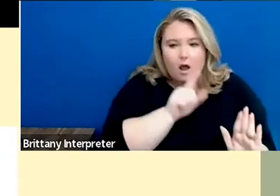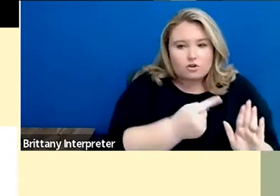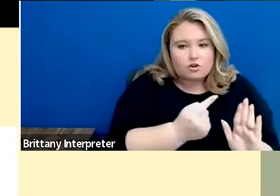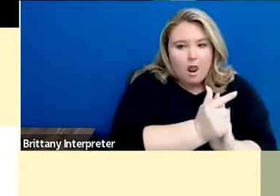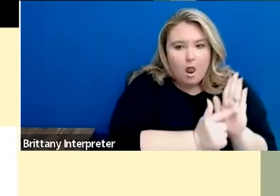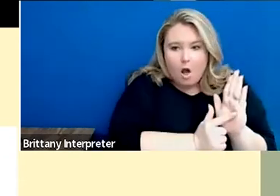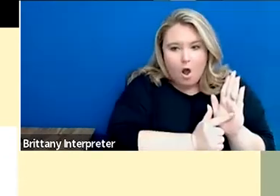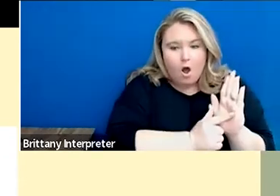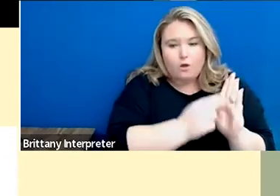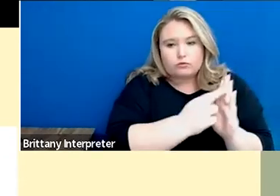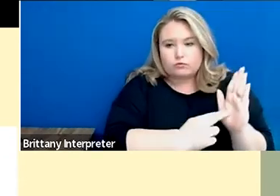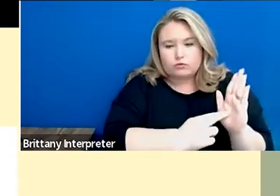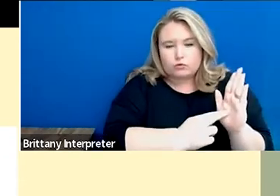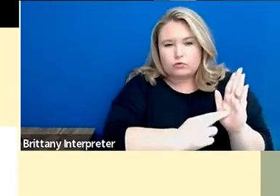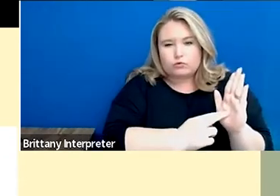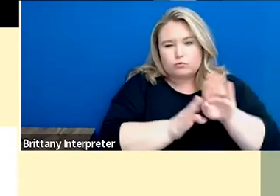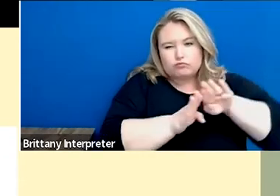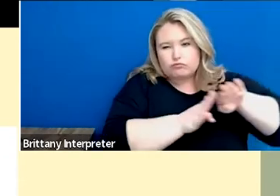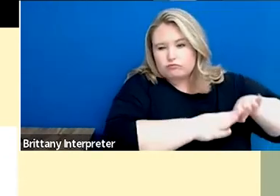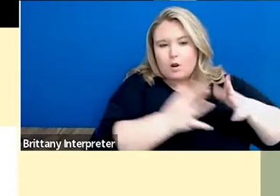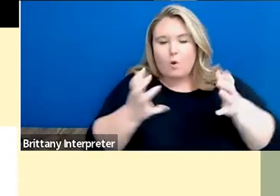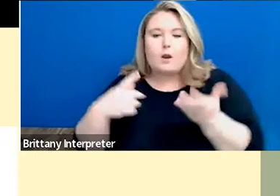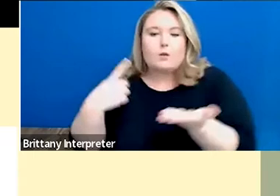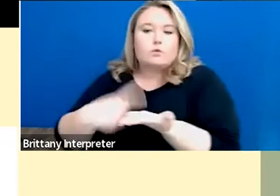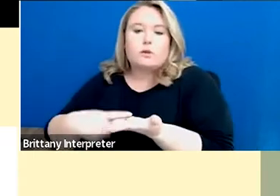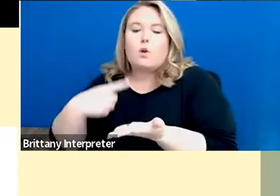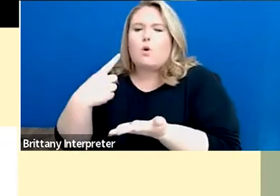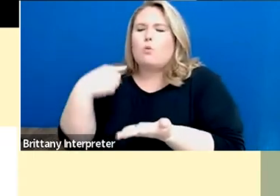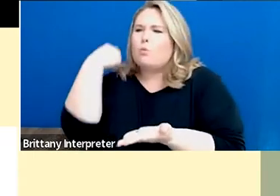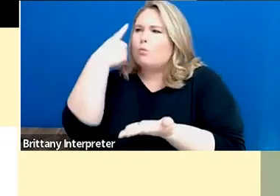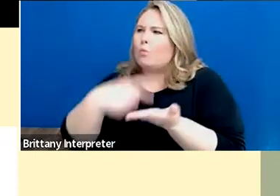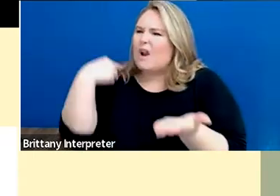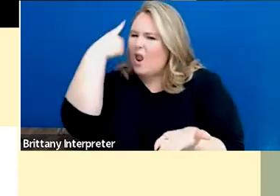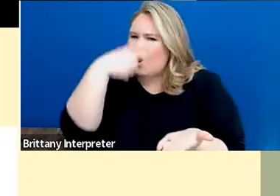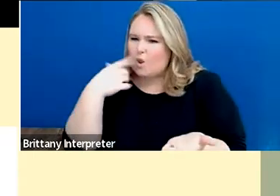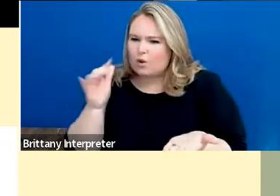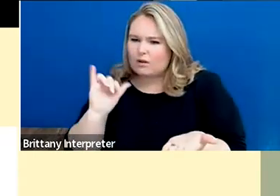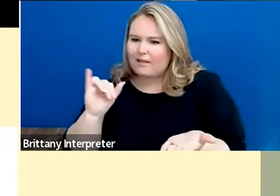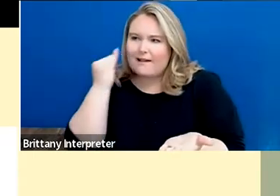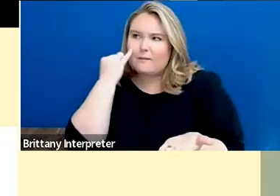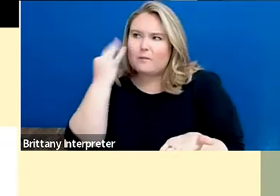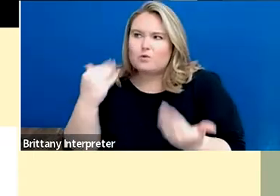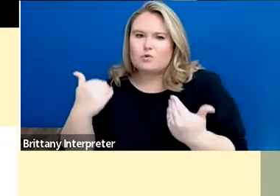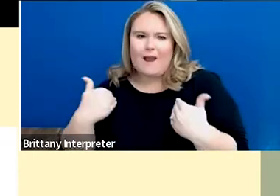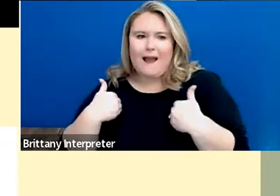and talk about what it looks like and feels like to be a person with a disability that lives in the community.